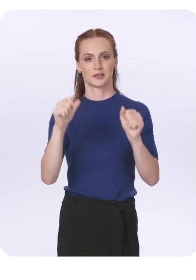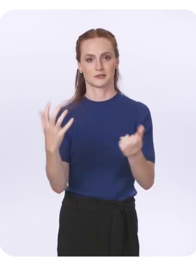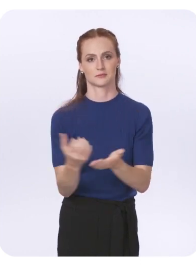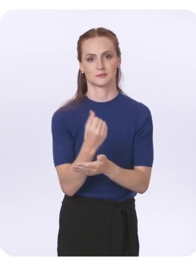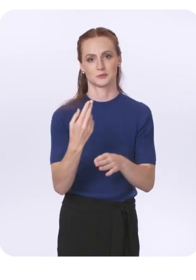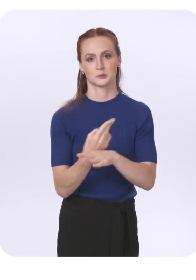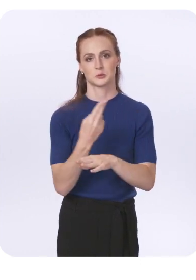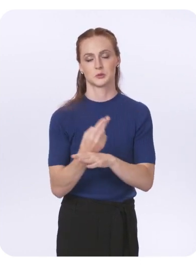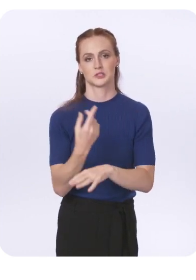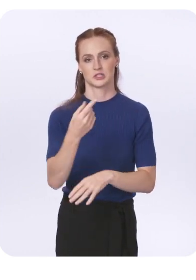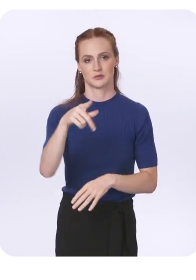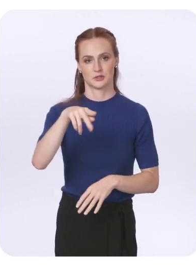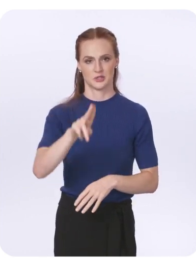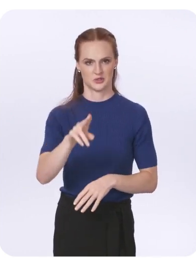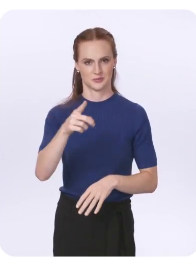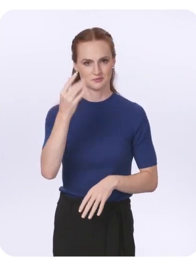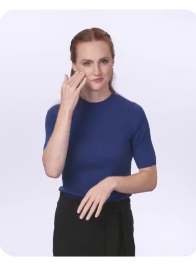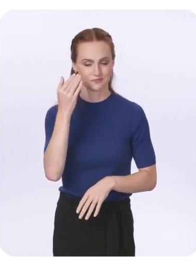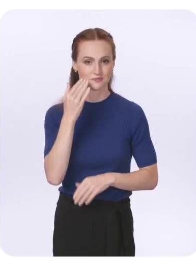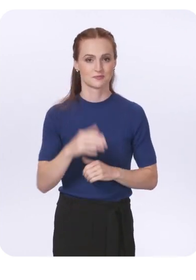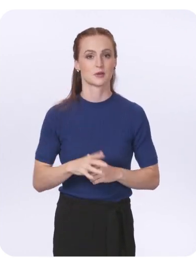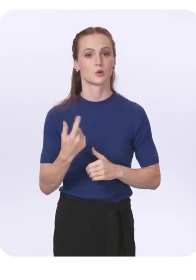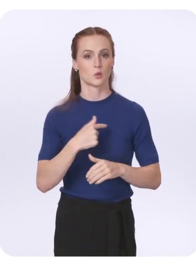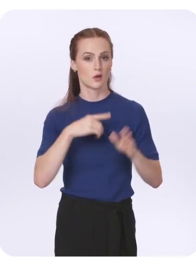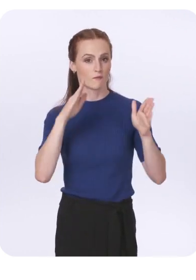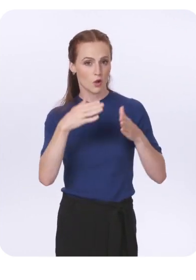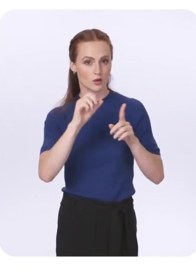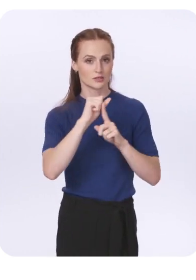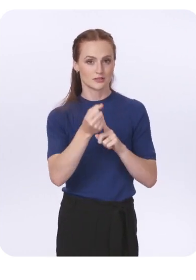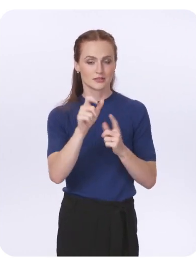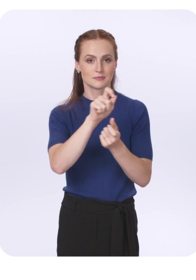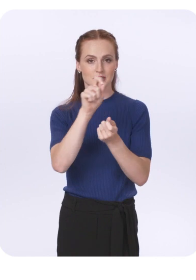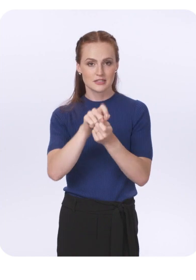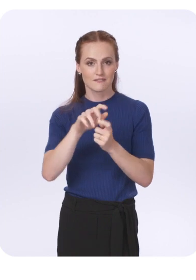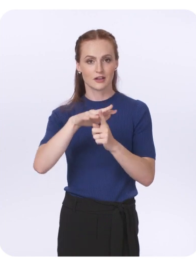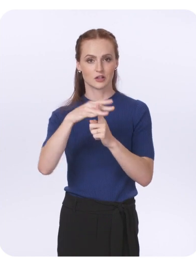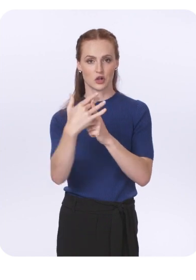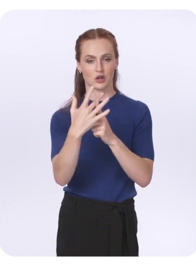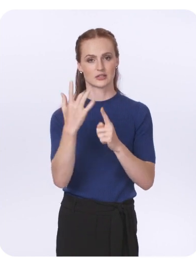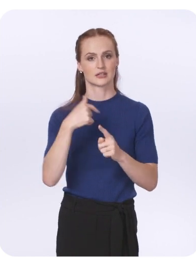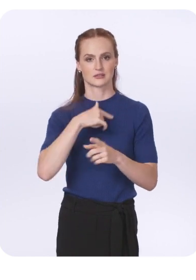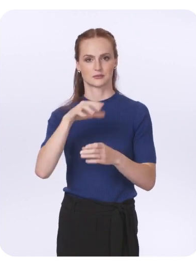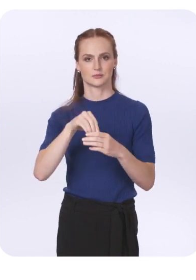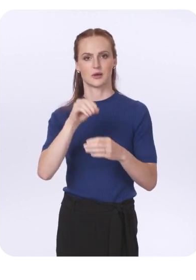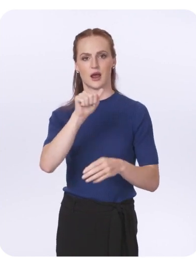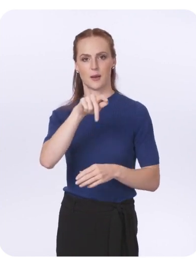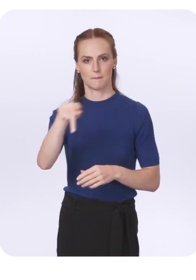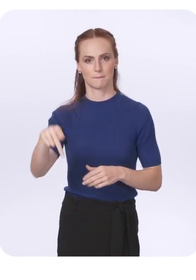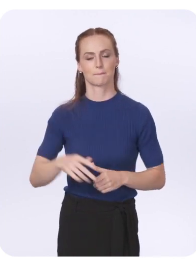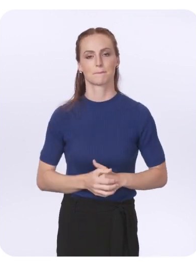As many of you can attest to. We’ll focus in some use cases that are specific to the context that we put our apps in.